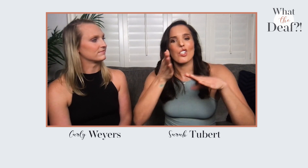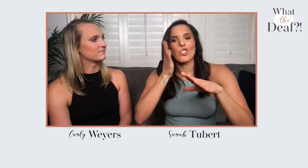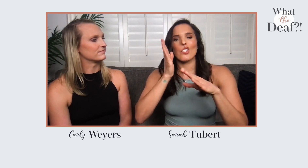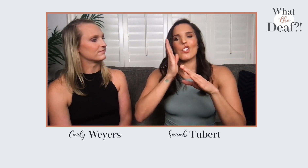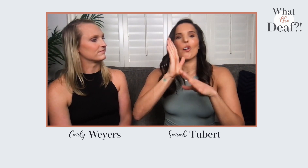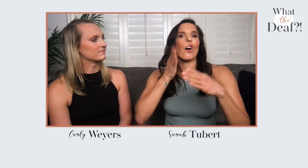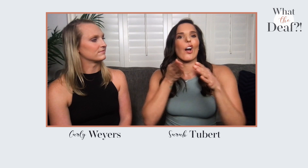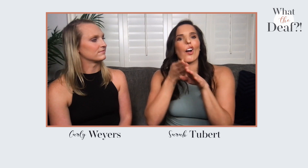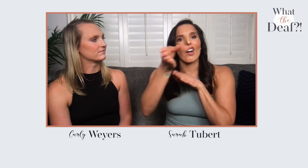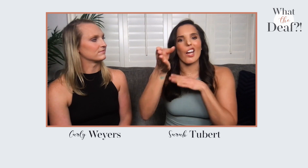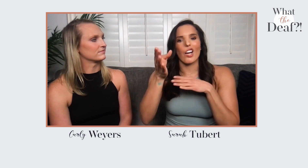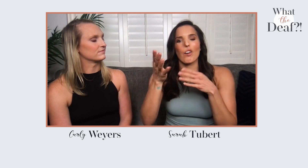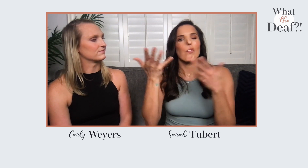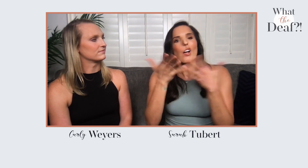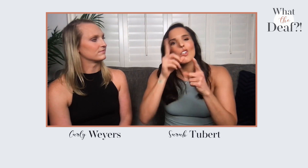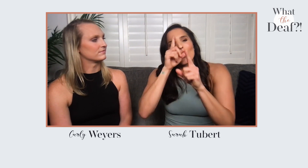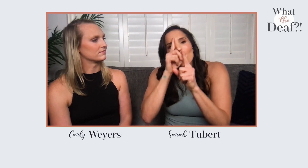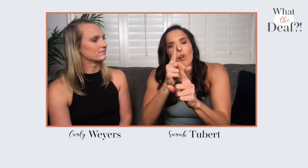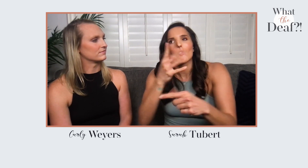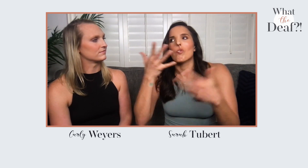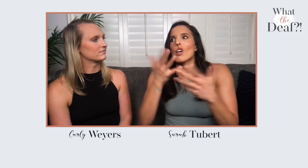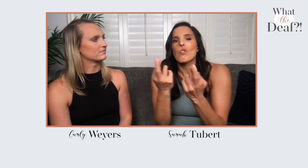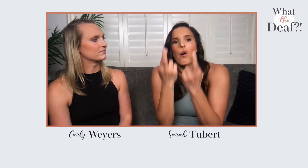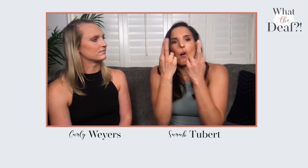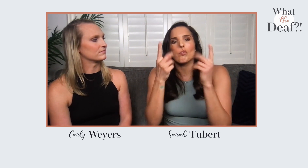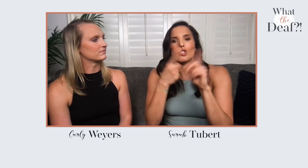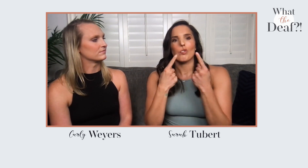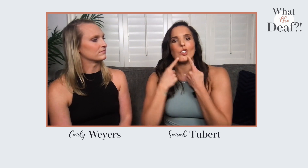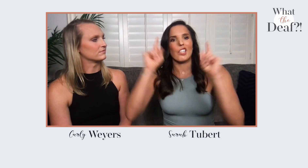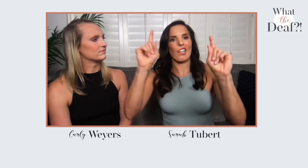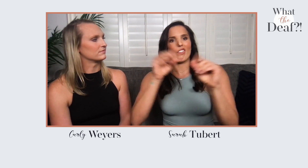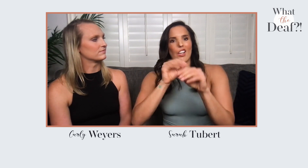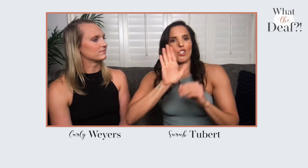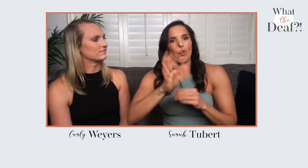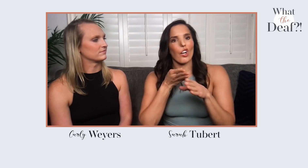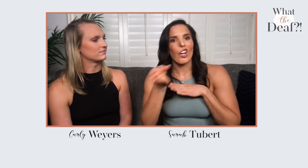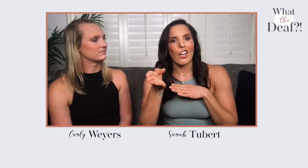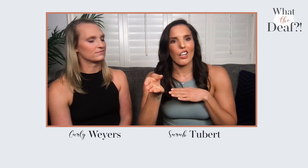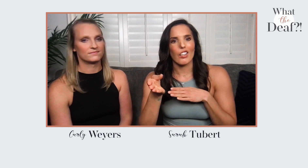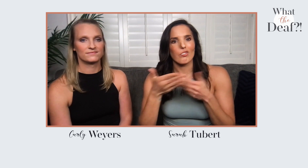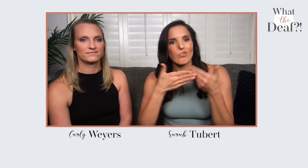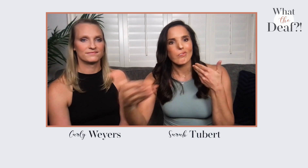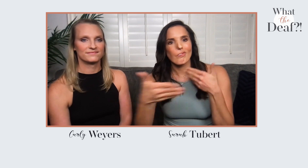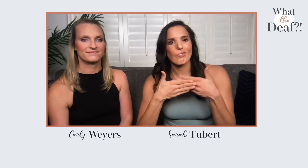and I'm wondering, for your future, what are your goals, and what do you hope to achieve in your career as an actor?